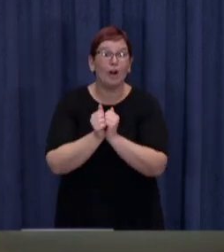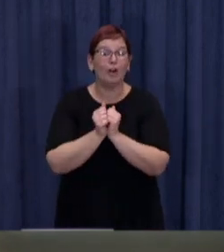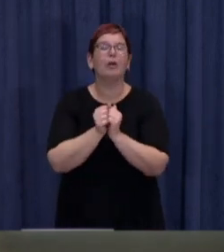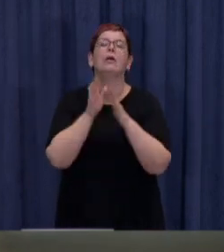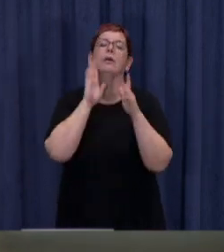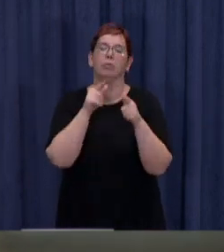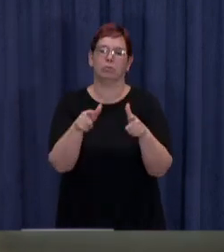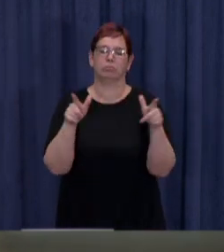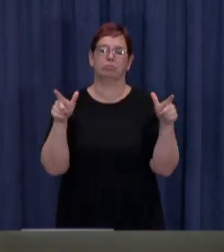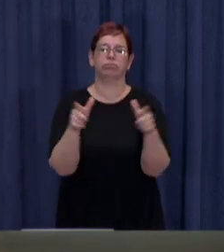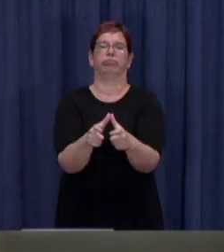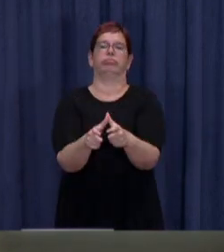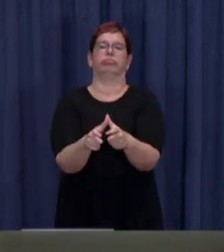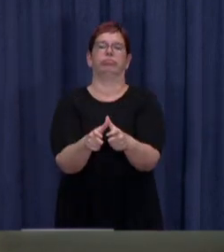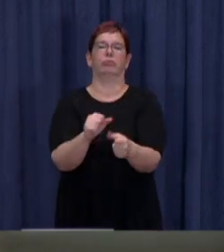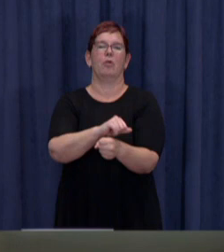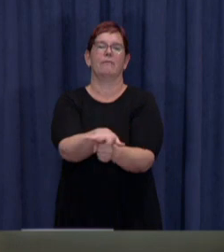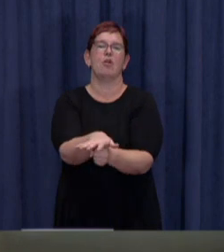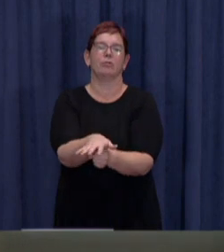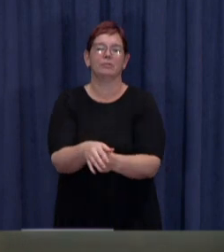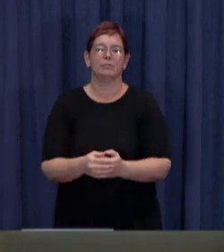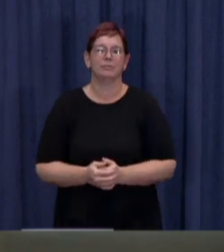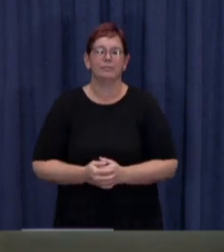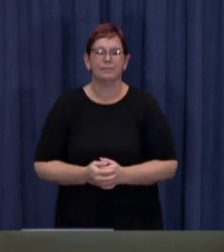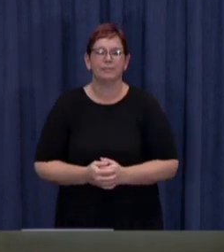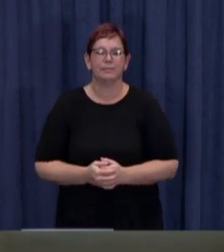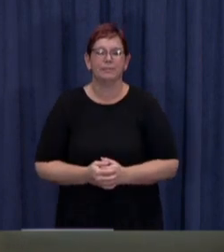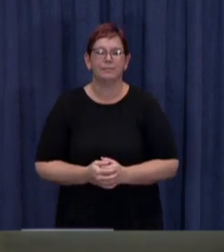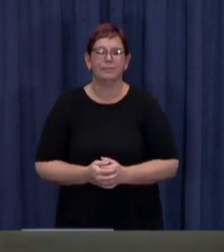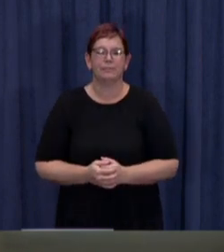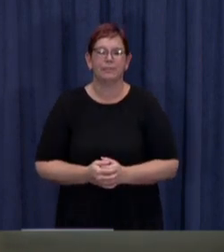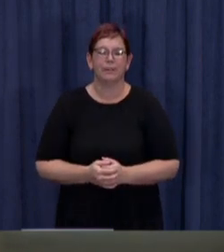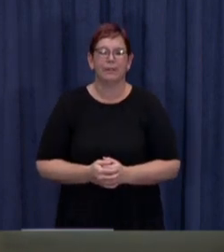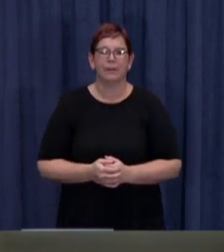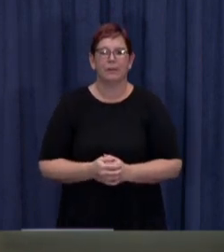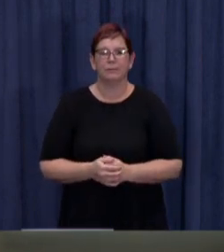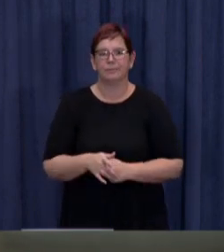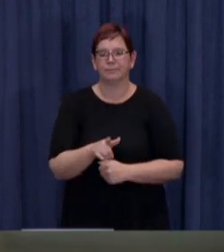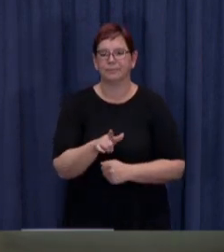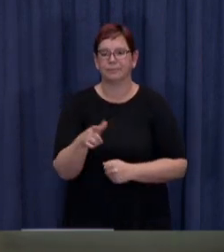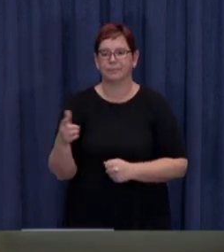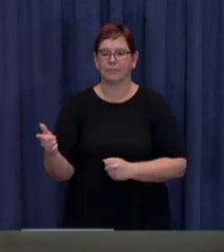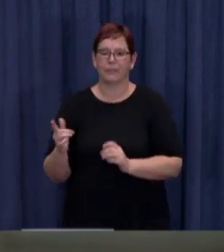hi quick question to get a little more clarity on the distinction between the Provincial